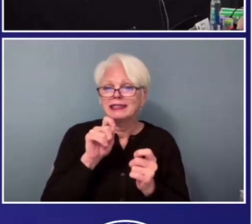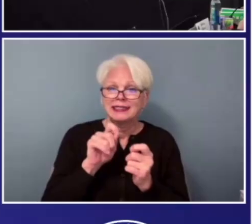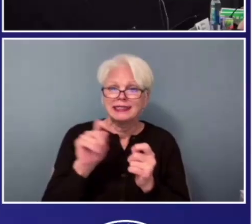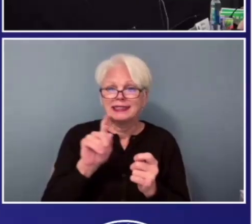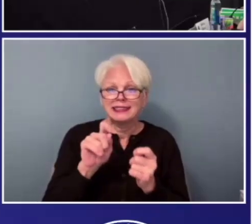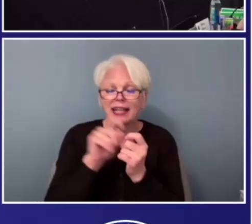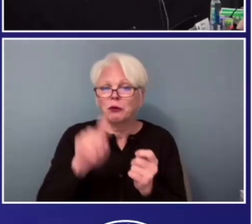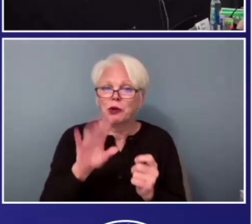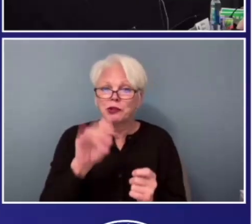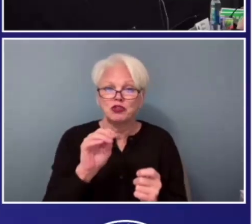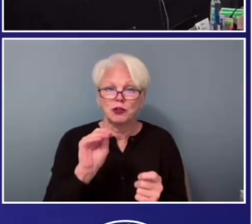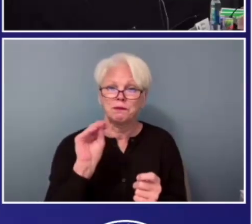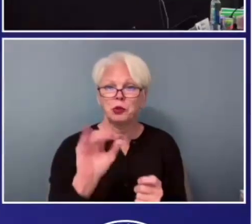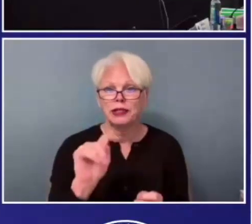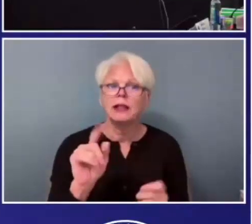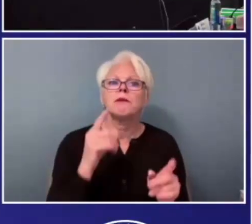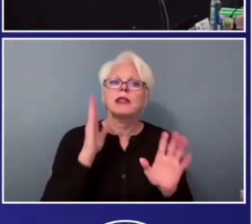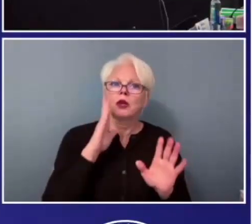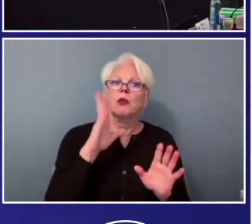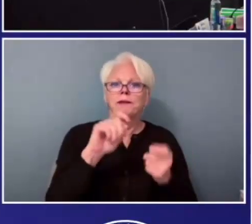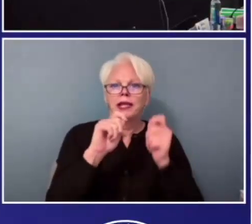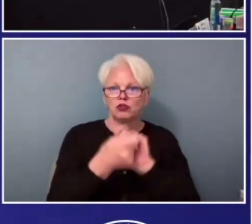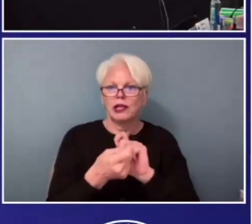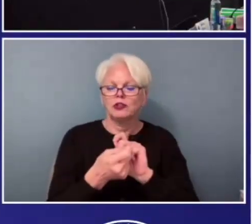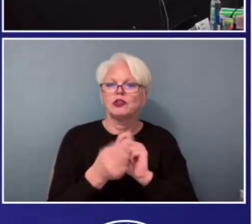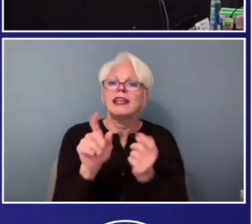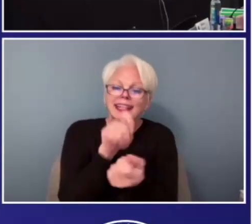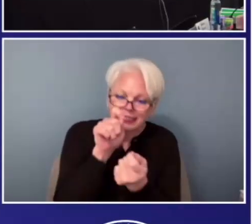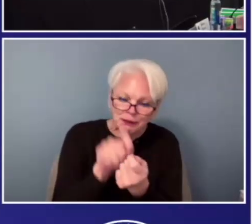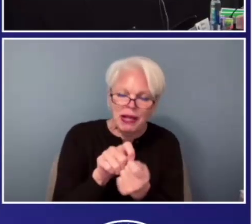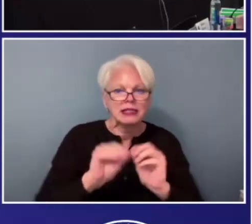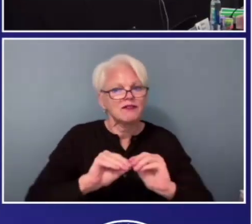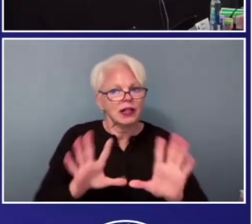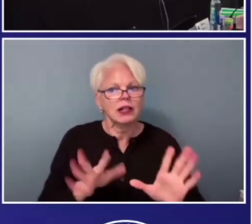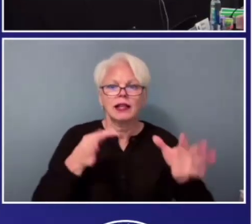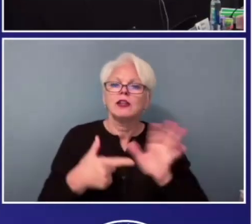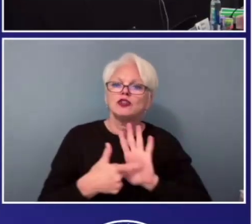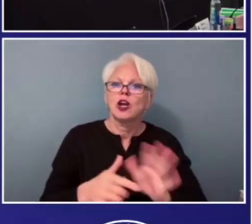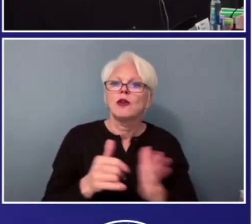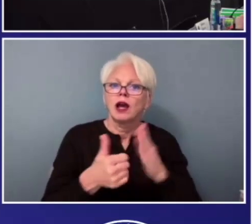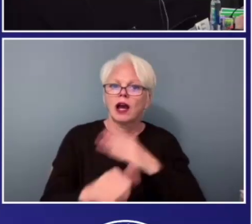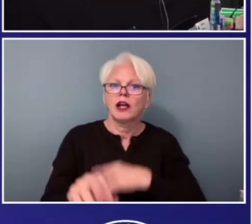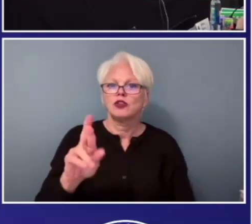There will be a change that reflects with specificity that under the RAP program,